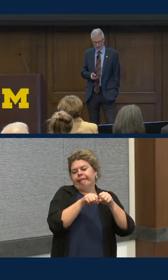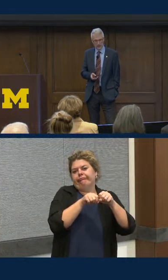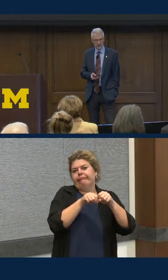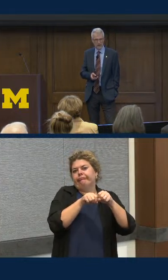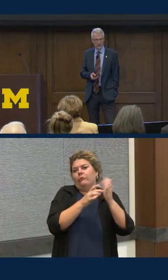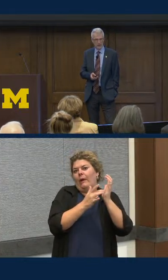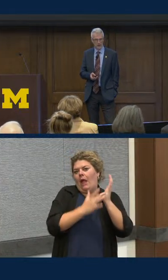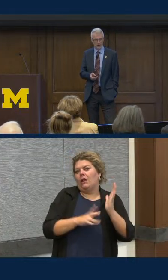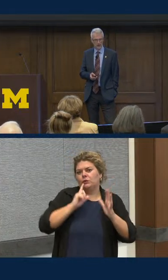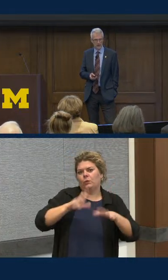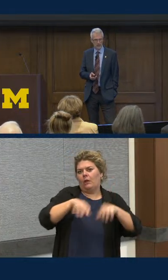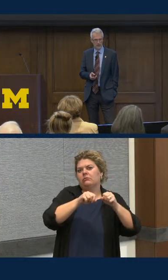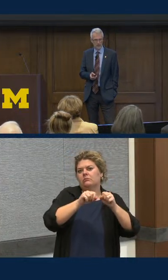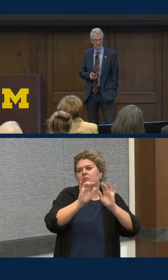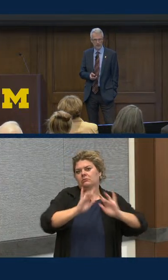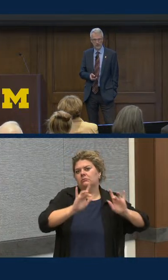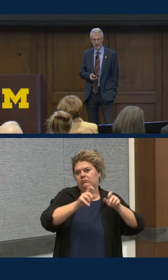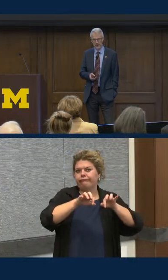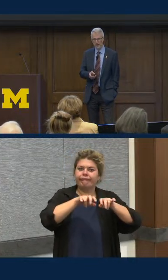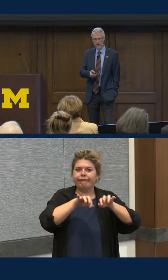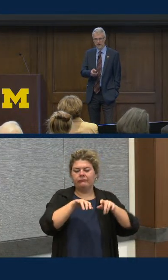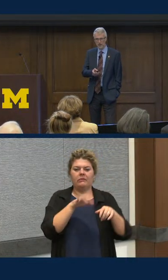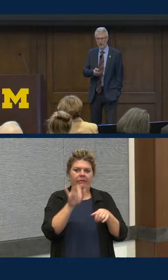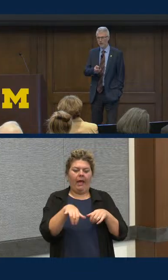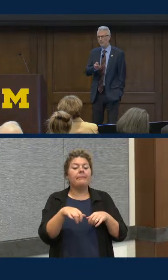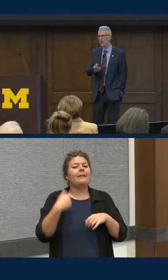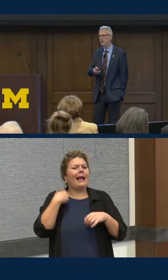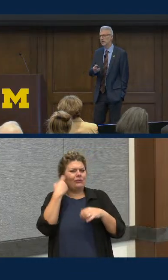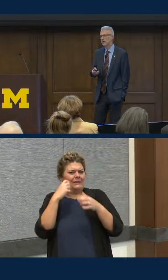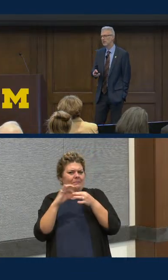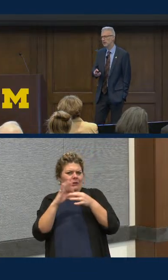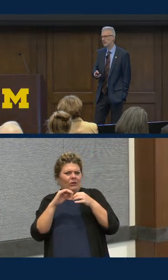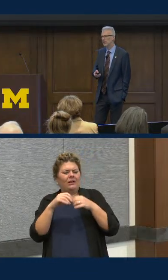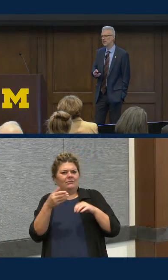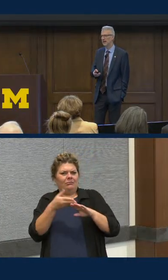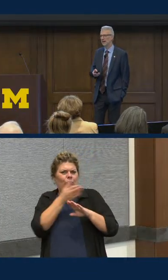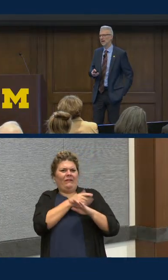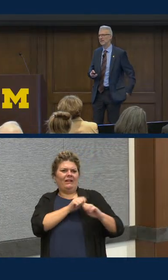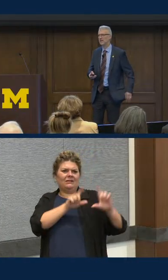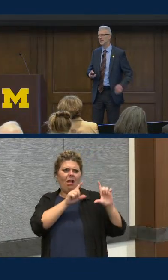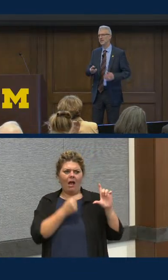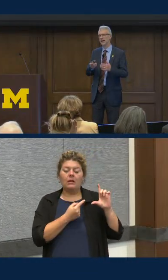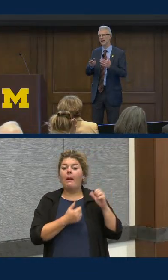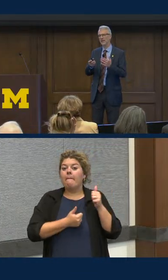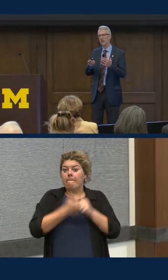nontrivial and should have mentioned on the previous slide